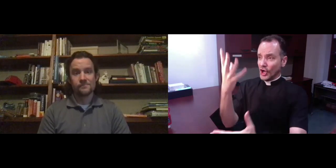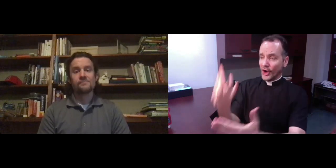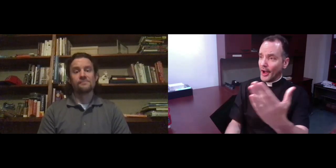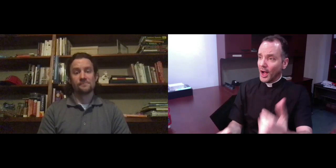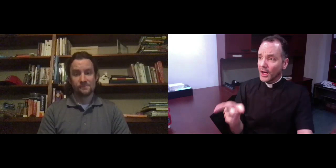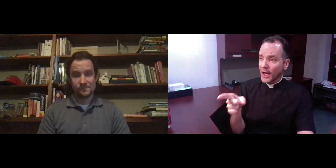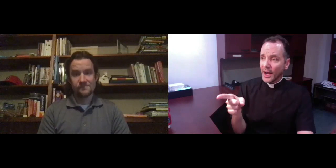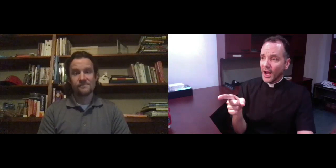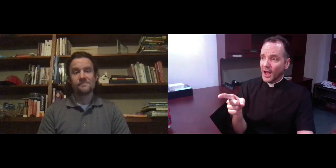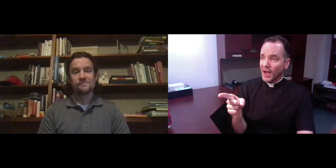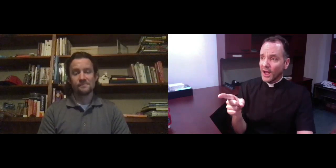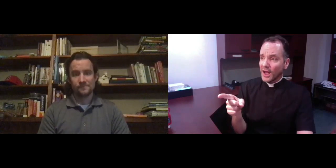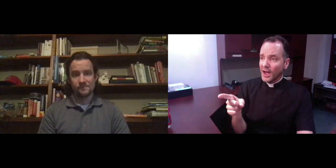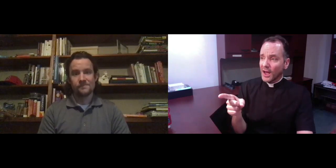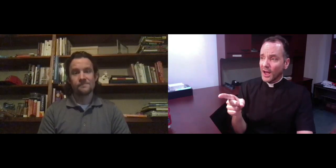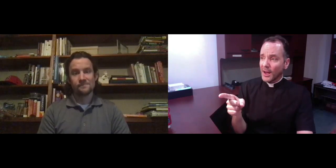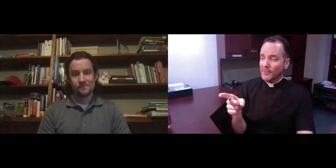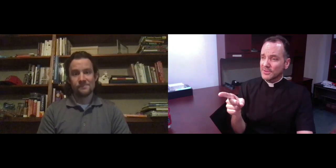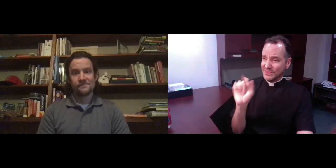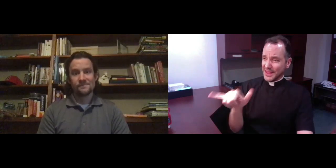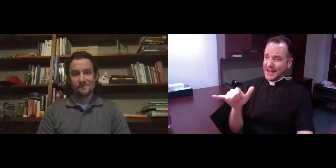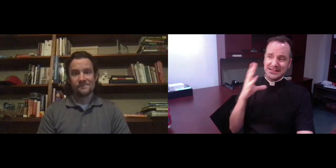my friend passing away,